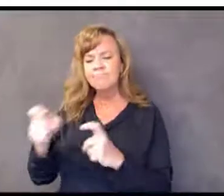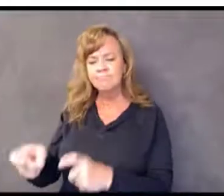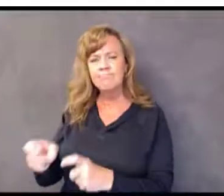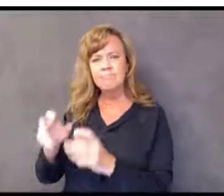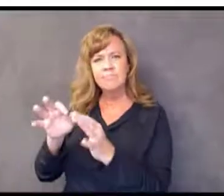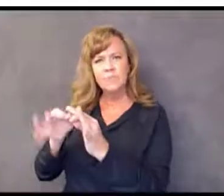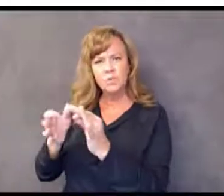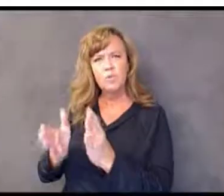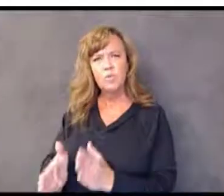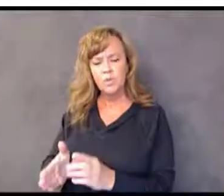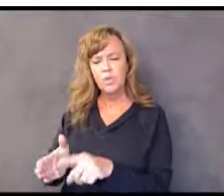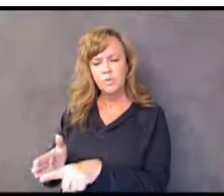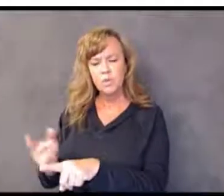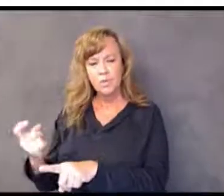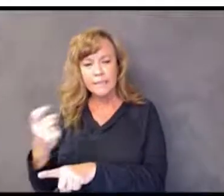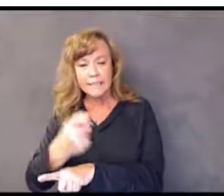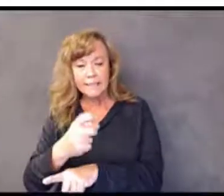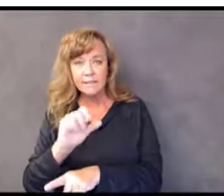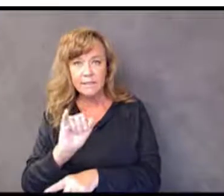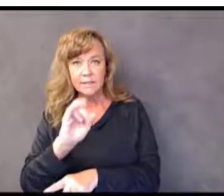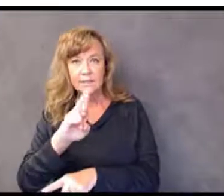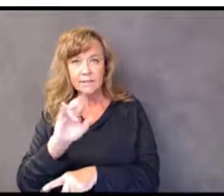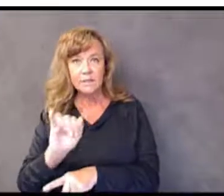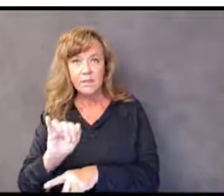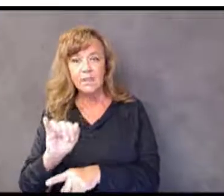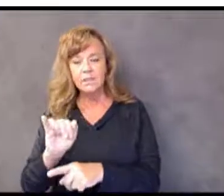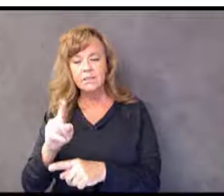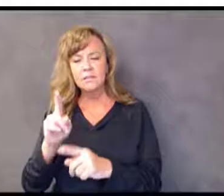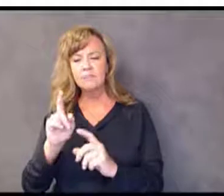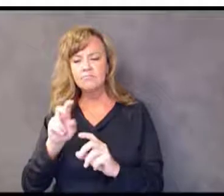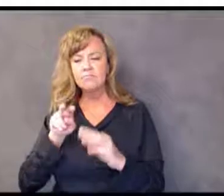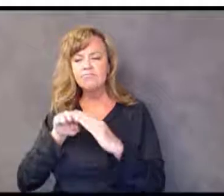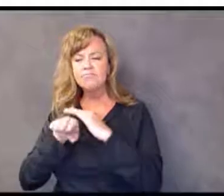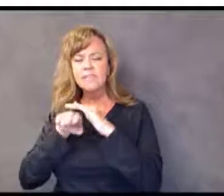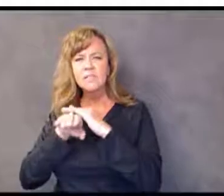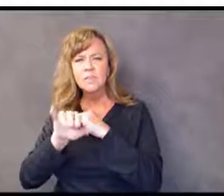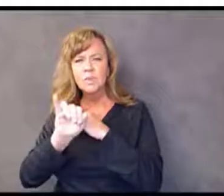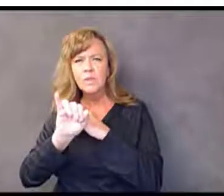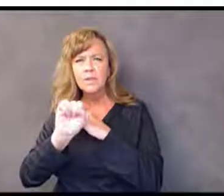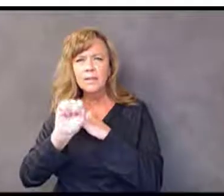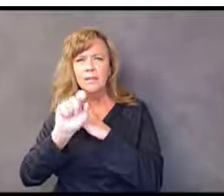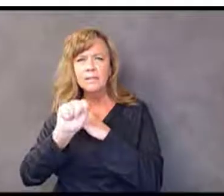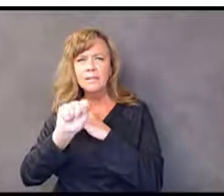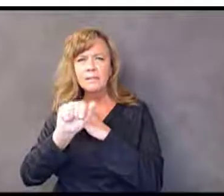proctor the assessment with access to the Istation modeling application.